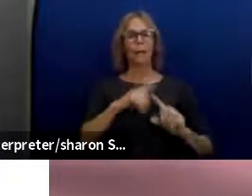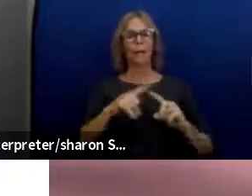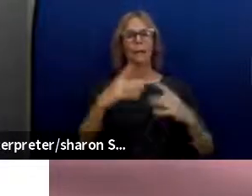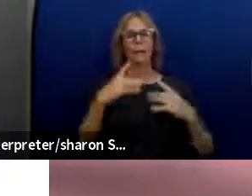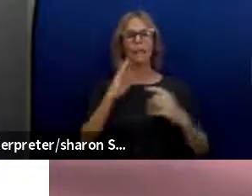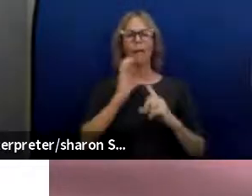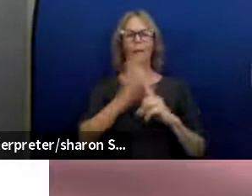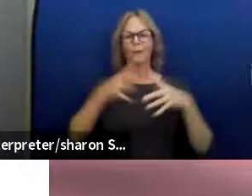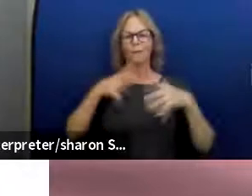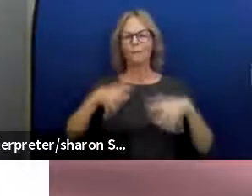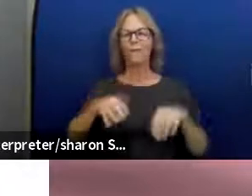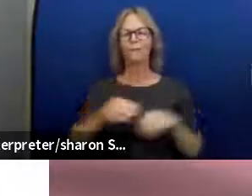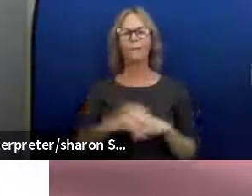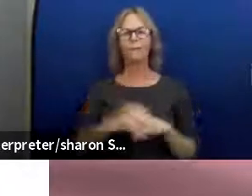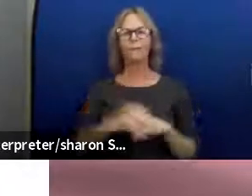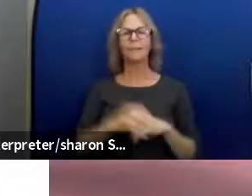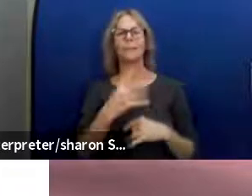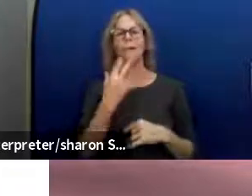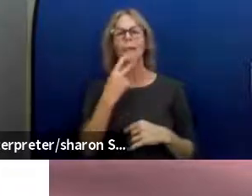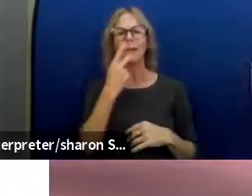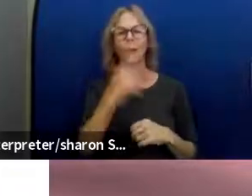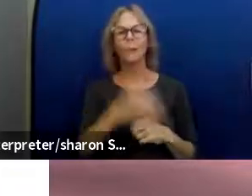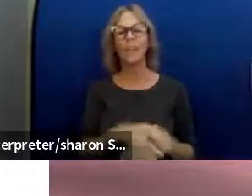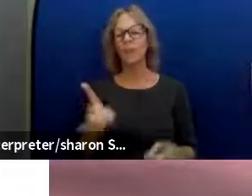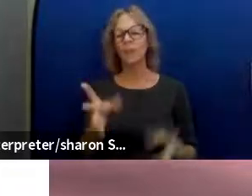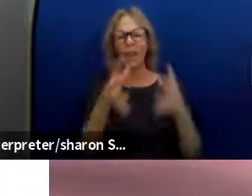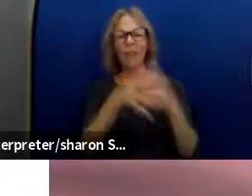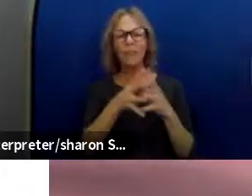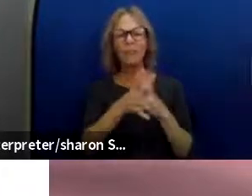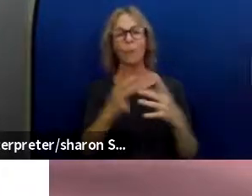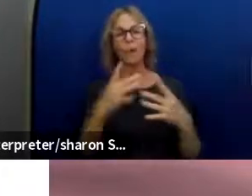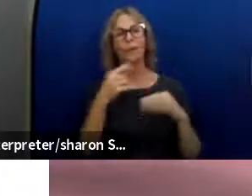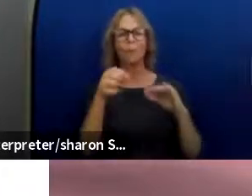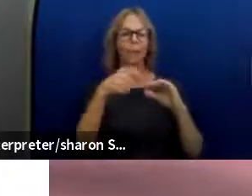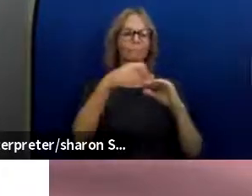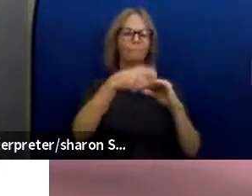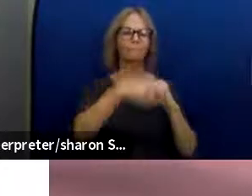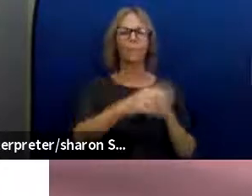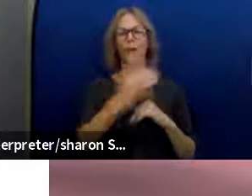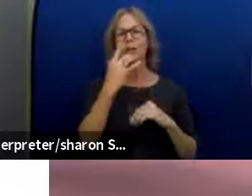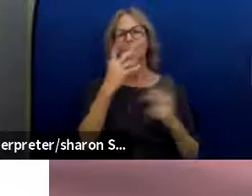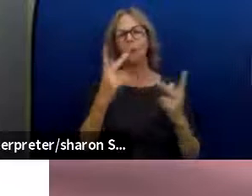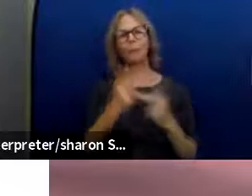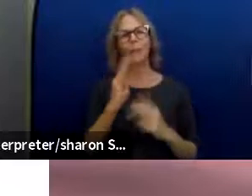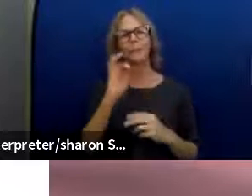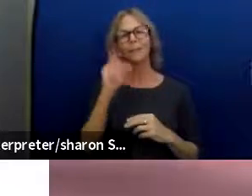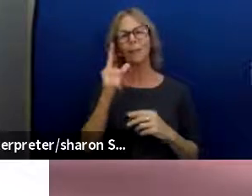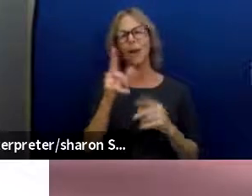the color pink, you hate football, you really like getting your nails done, you know, your favorite places, the mall, etc, you know, you